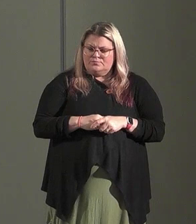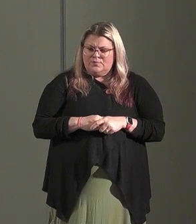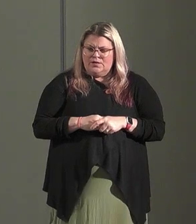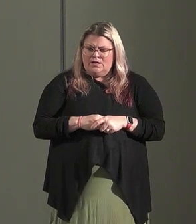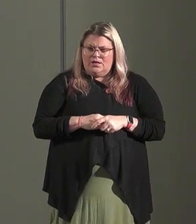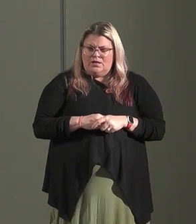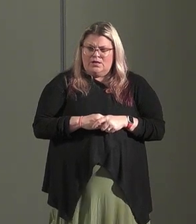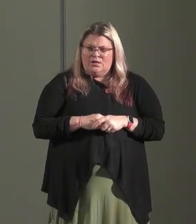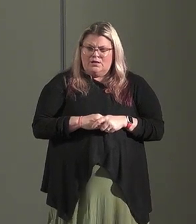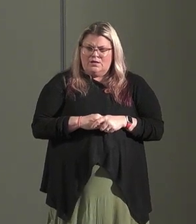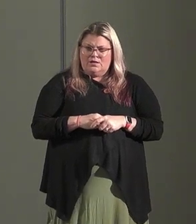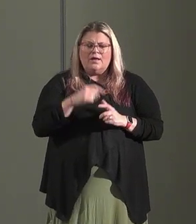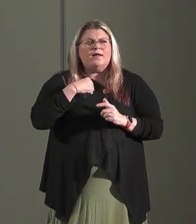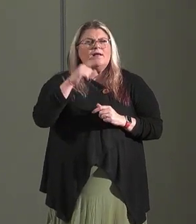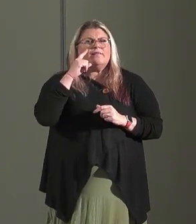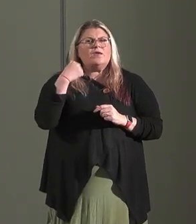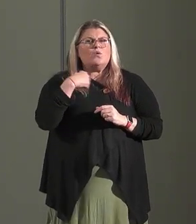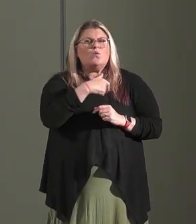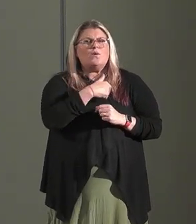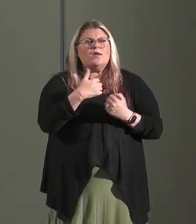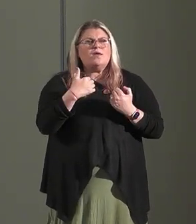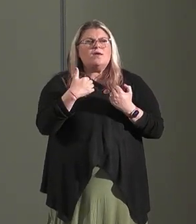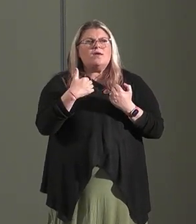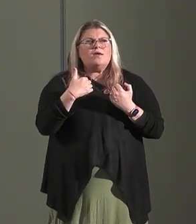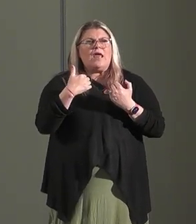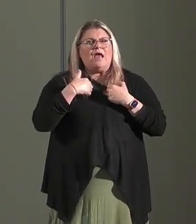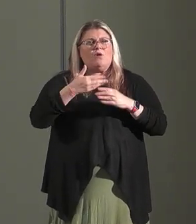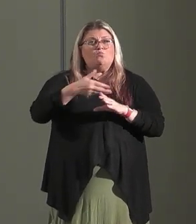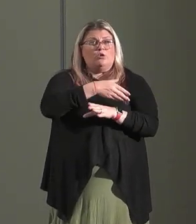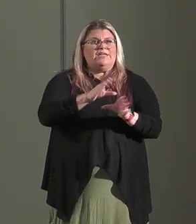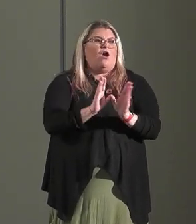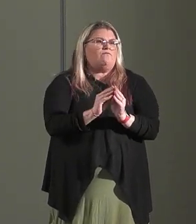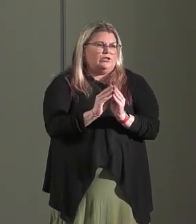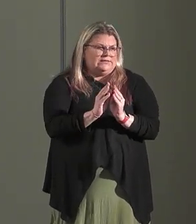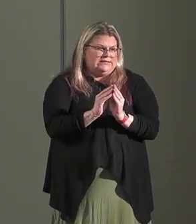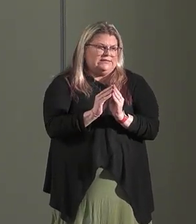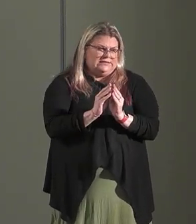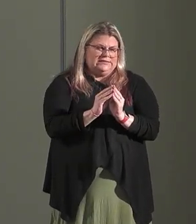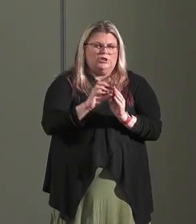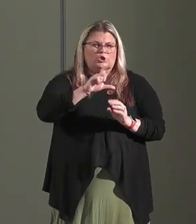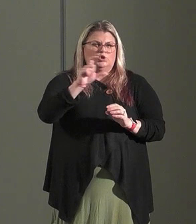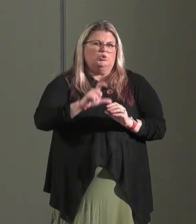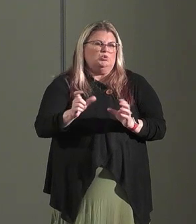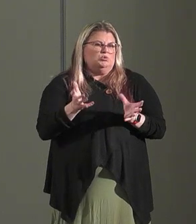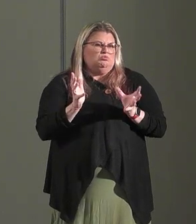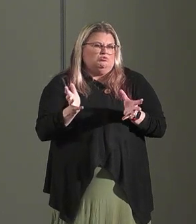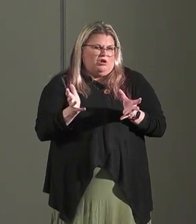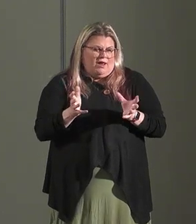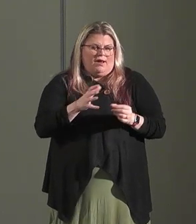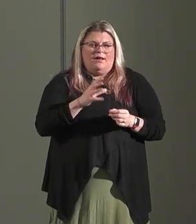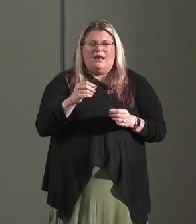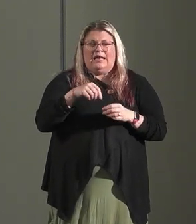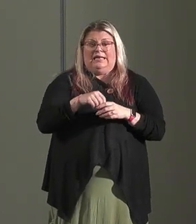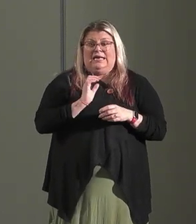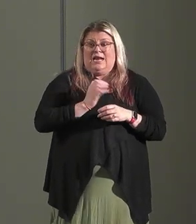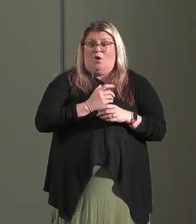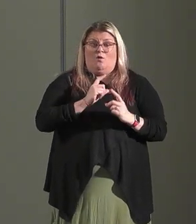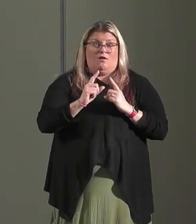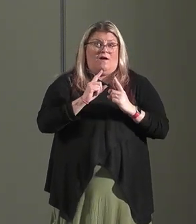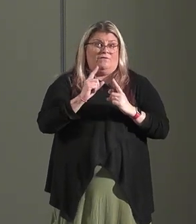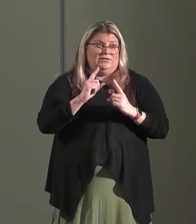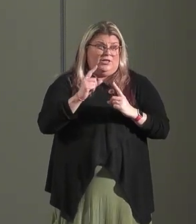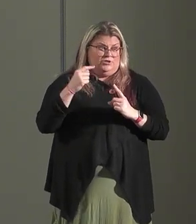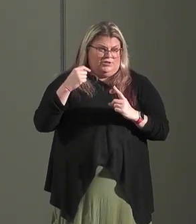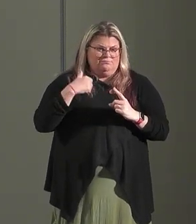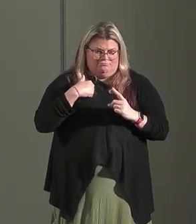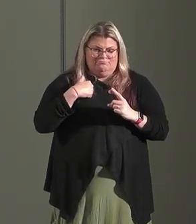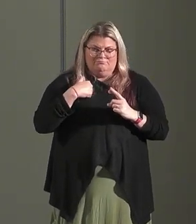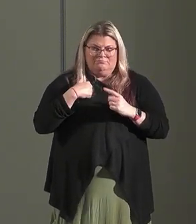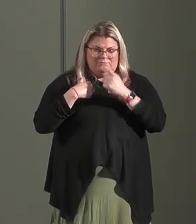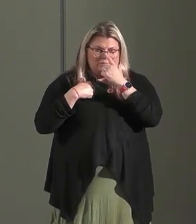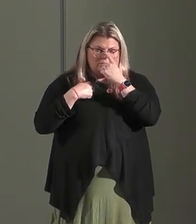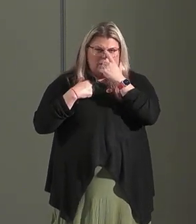I think we had a pre-conference Zoom chat and in our conversation about this I don't remember if it